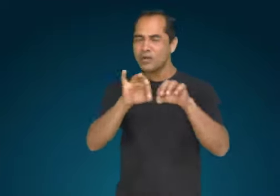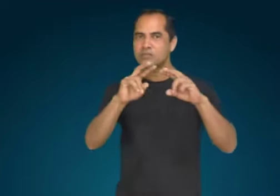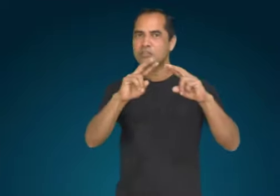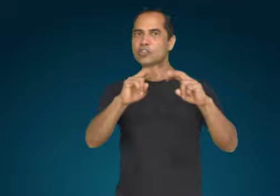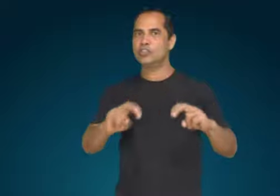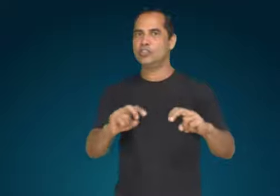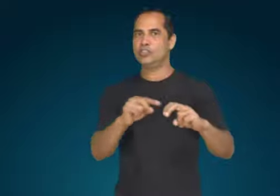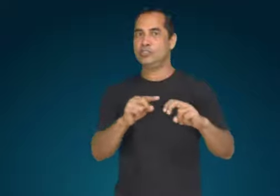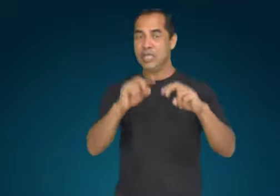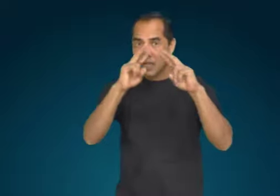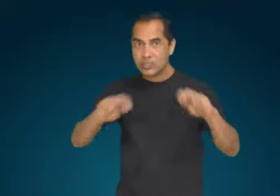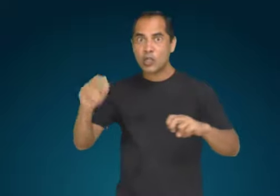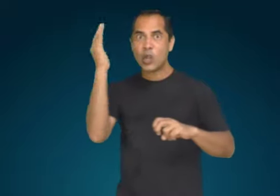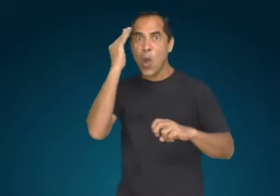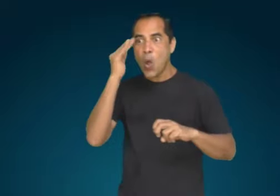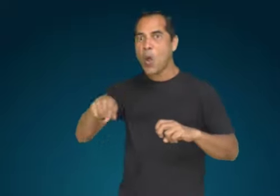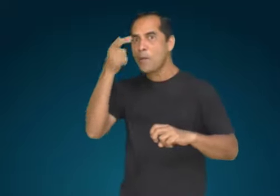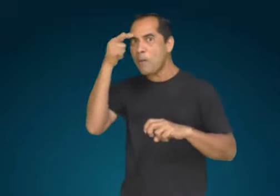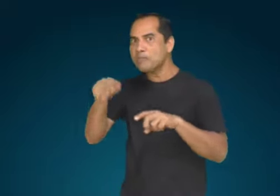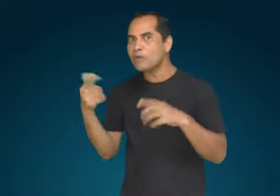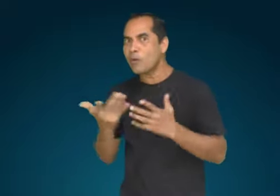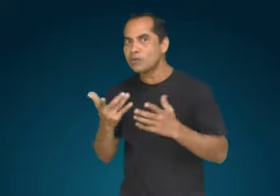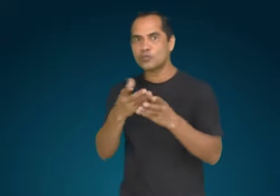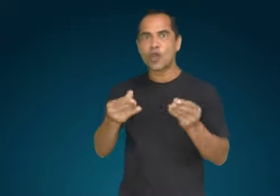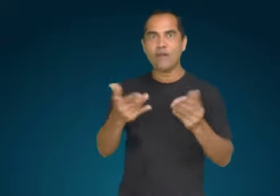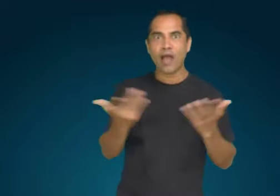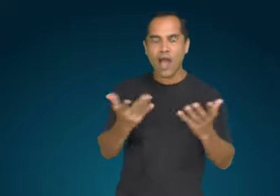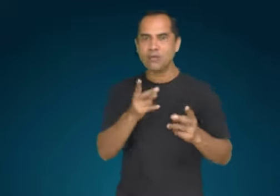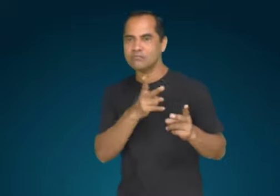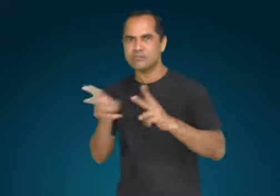we are repeating the same mistakes and not really solving the core issues